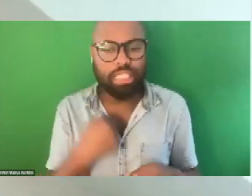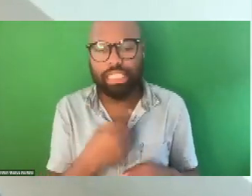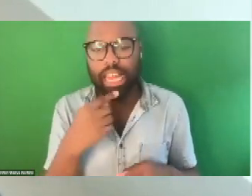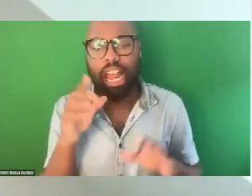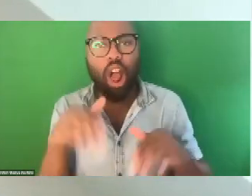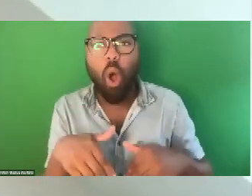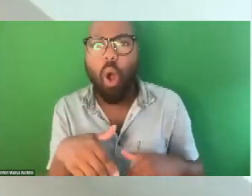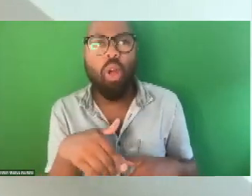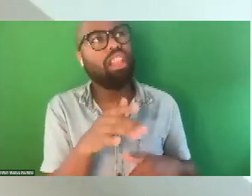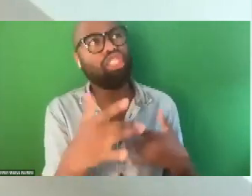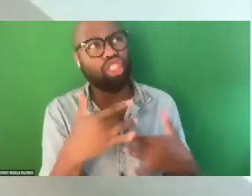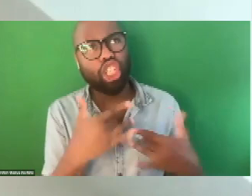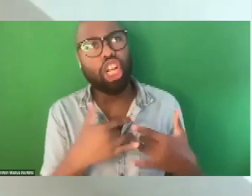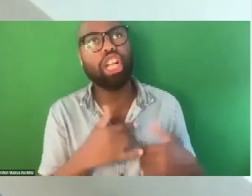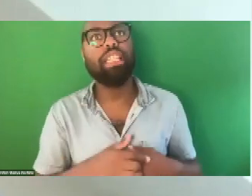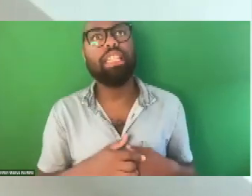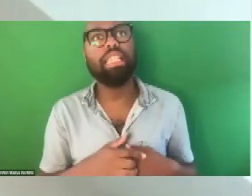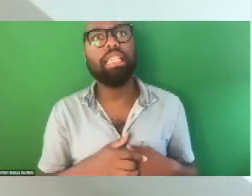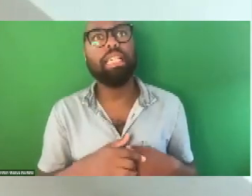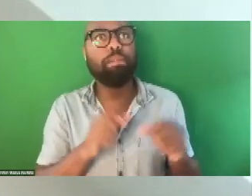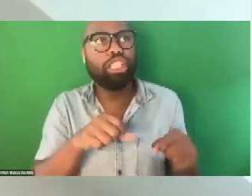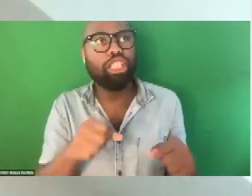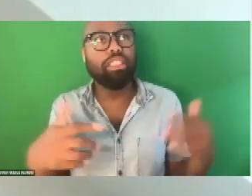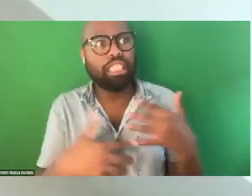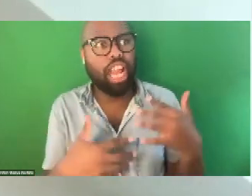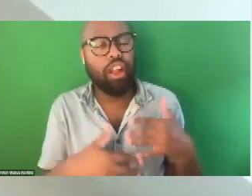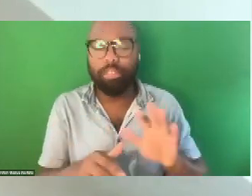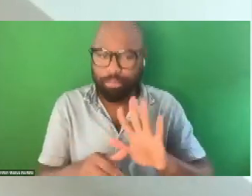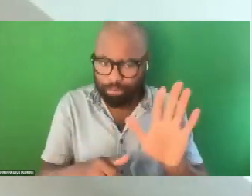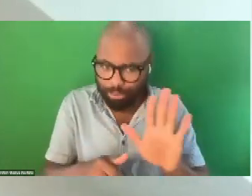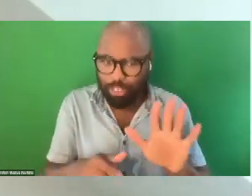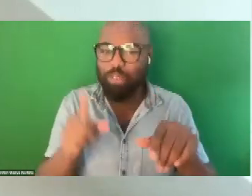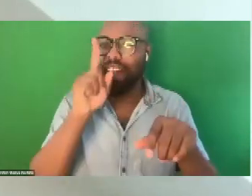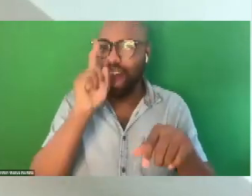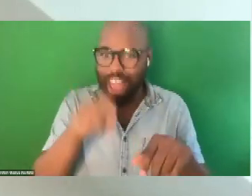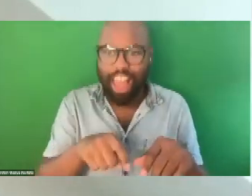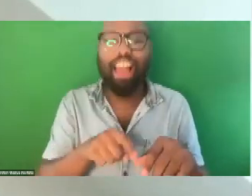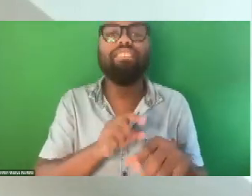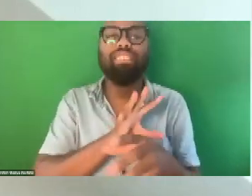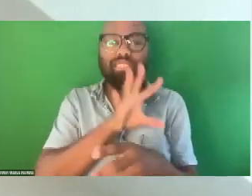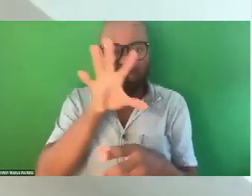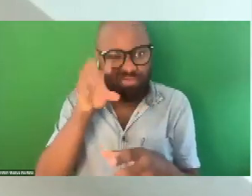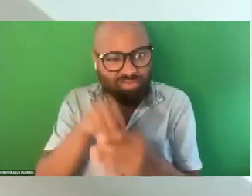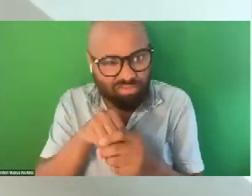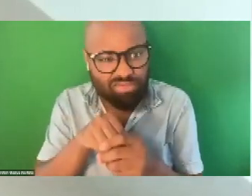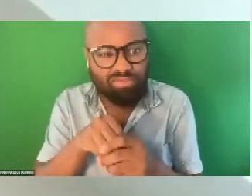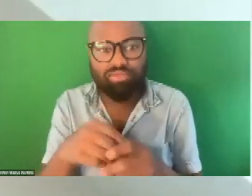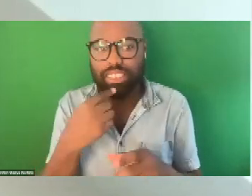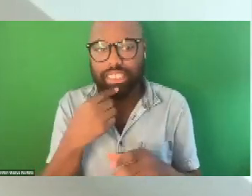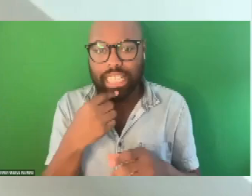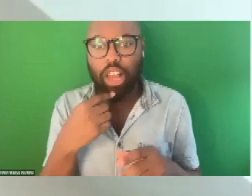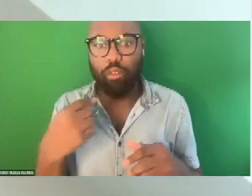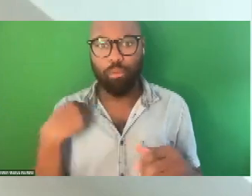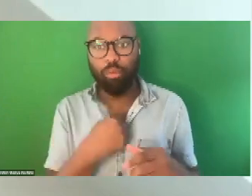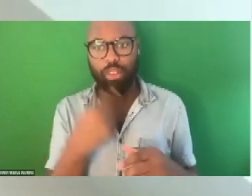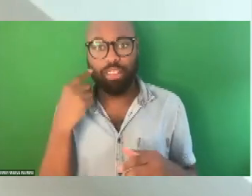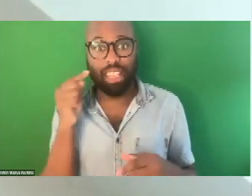this is potentially scary. We're going to have to get in the weeds and say, hey, we think this model building process